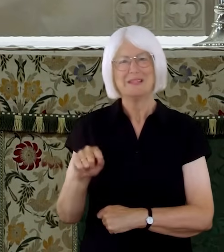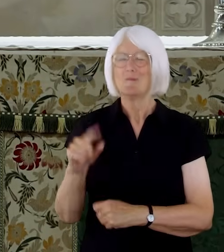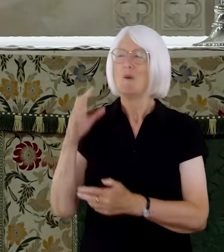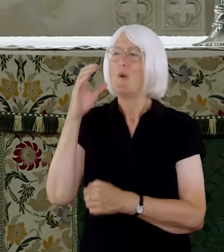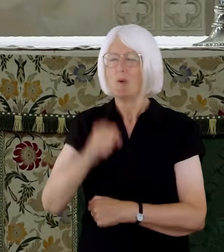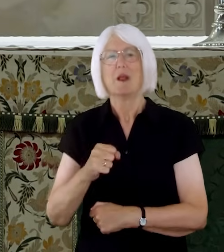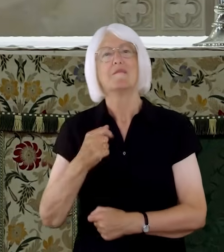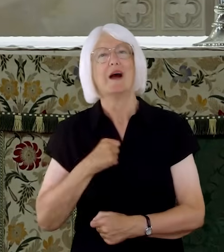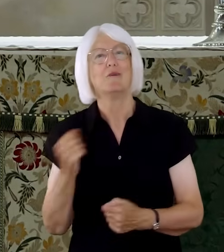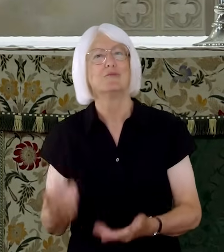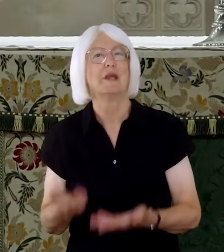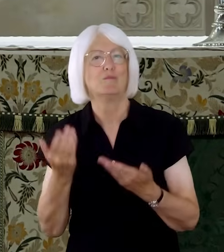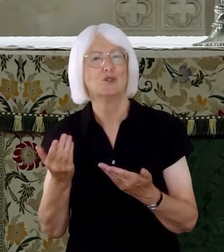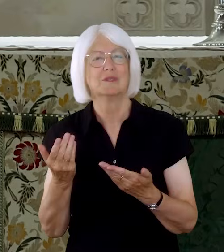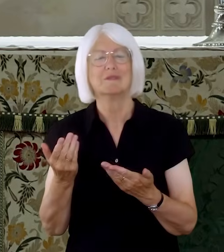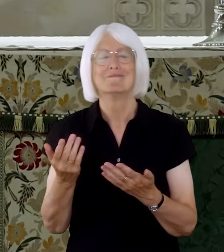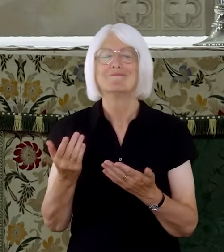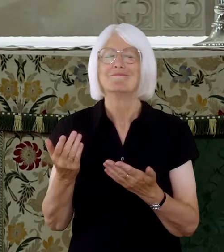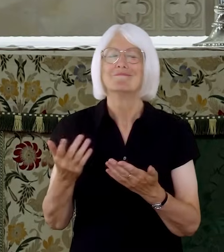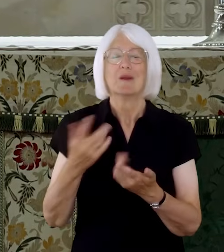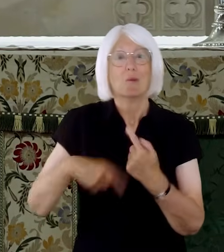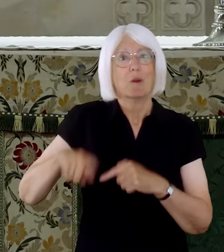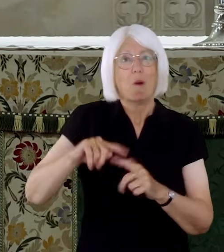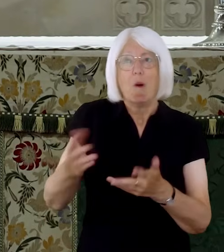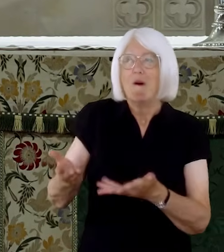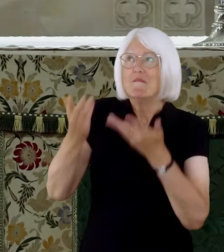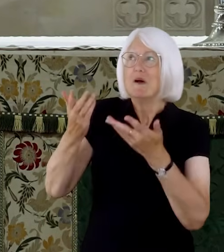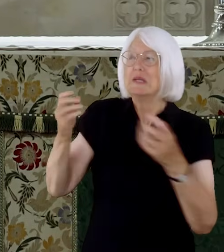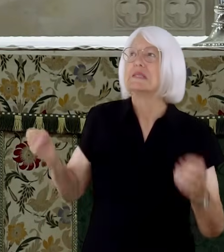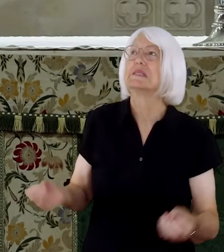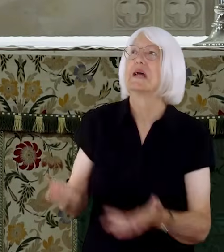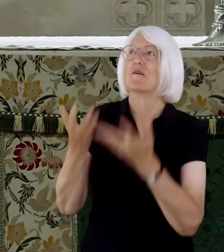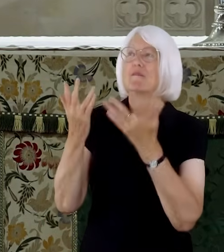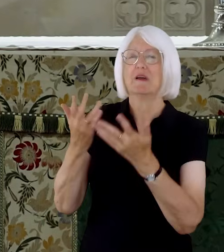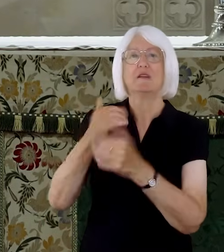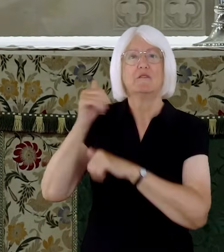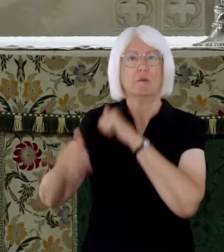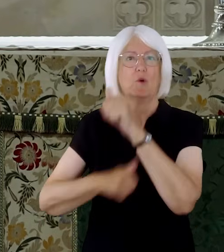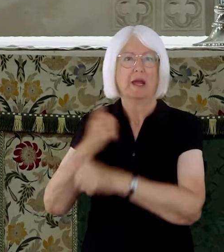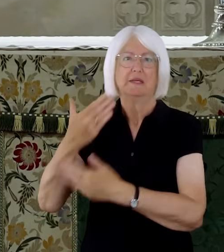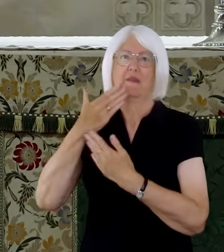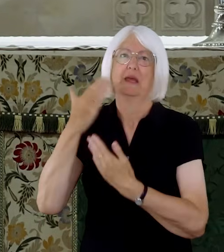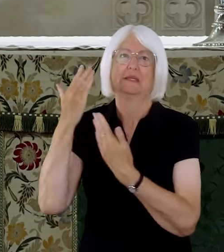of our redemption as we offer you this, our sacrifice of praise and thanksgiving.